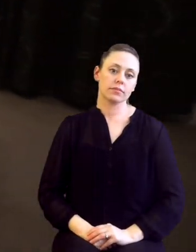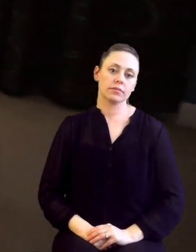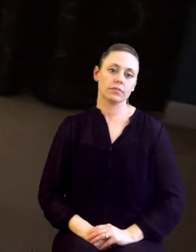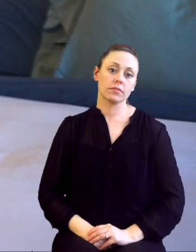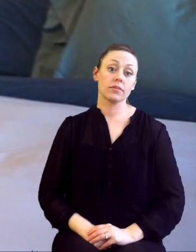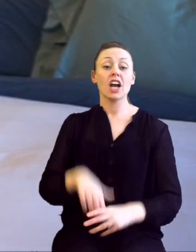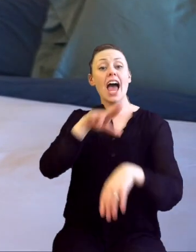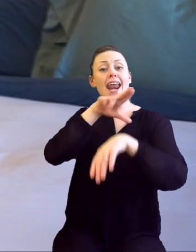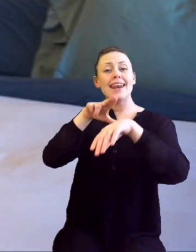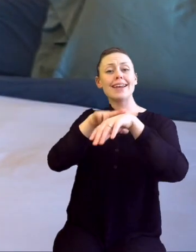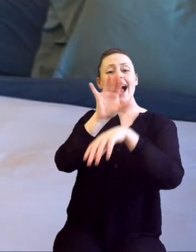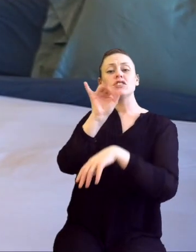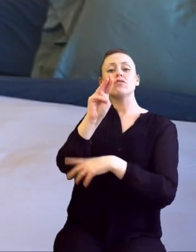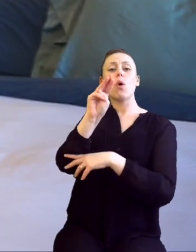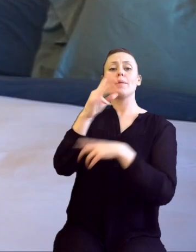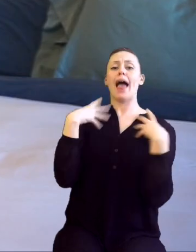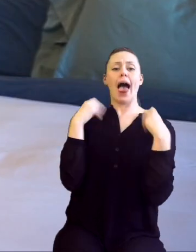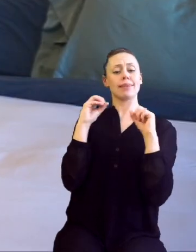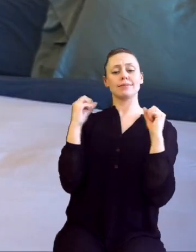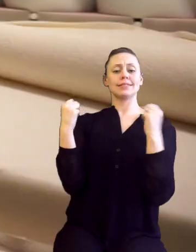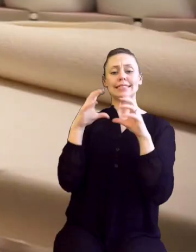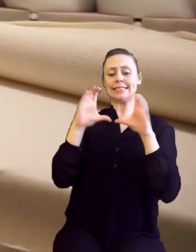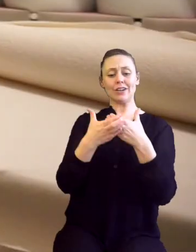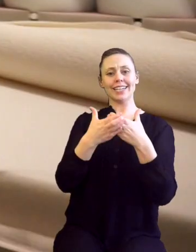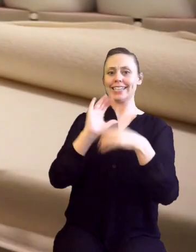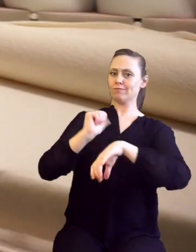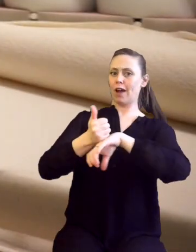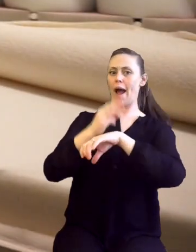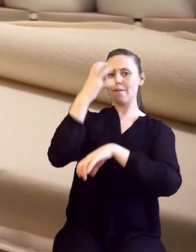Natural Forms Health Series Euro is constructed with memory foam, as well as,